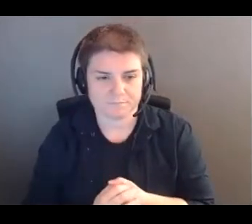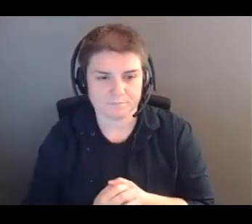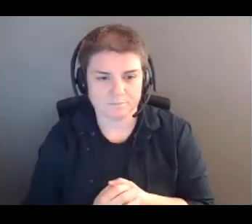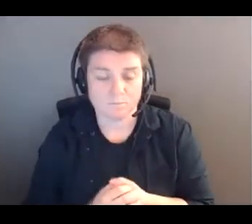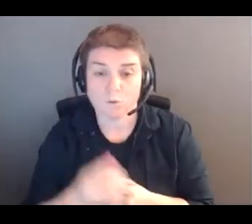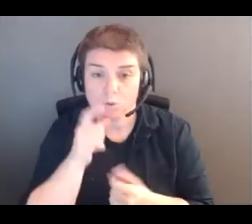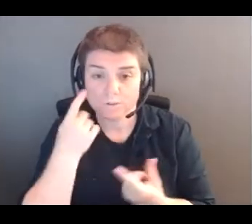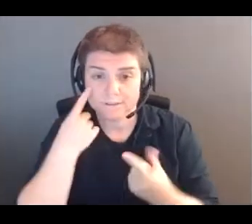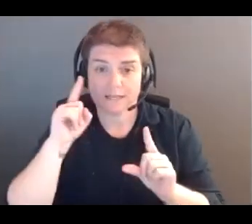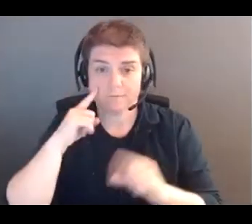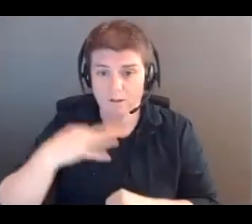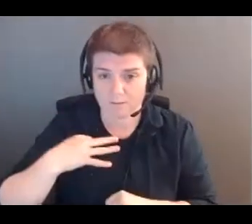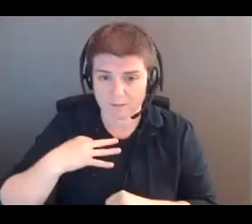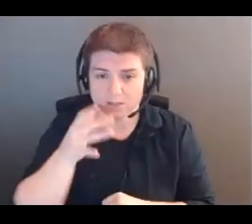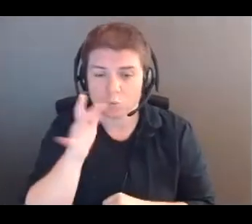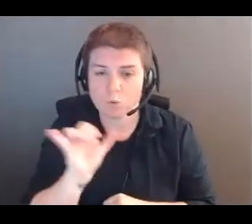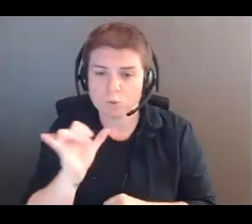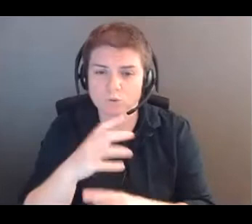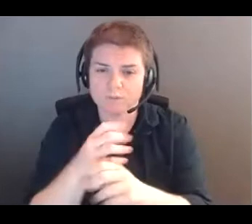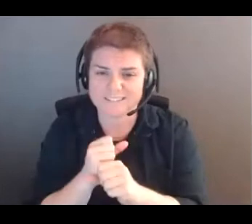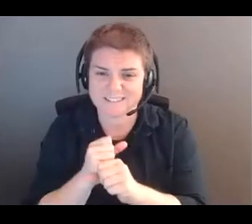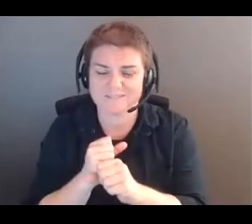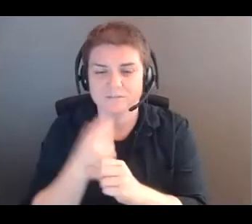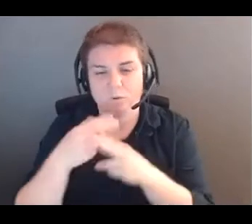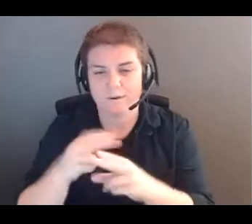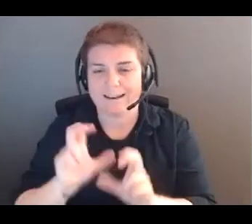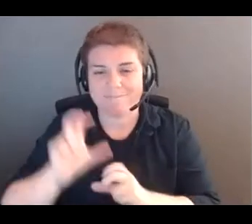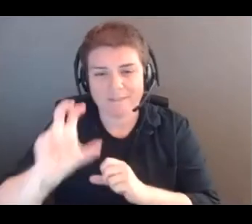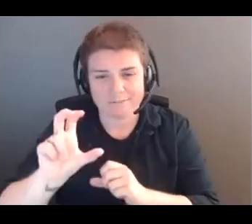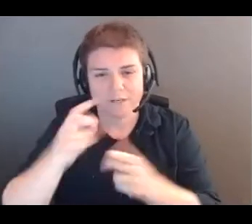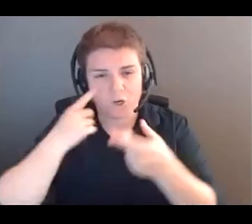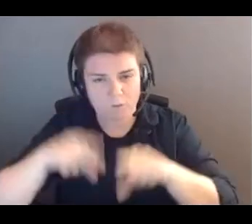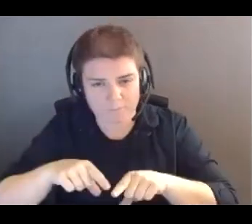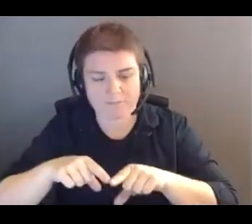also receive an investment agreement outlining the terms of the grant which they ll need